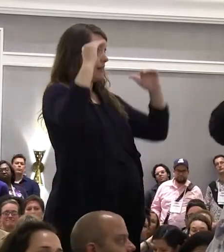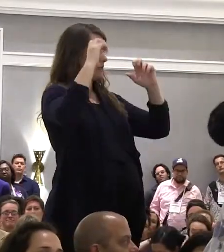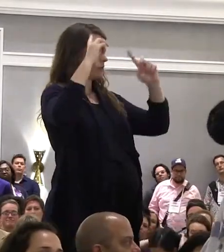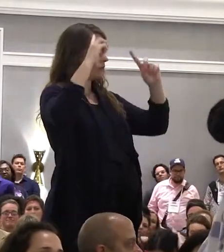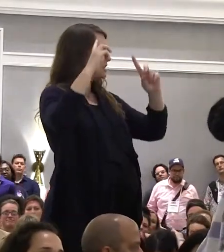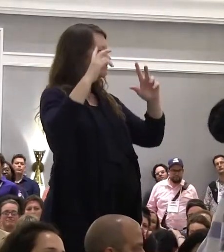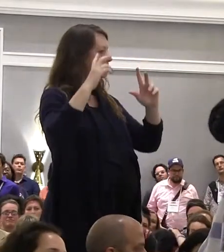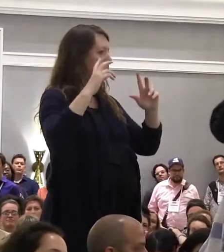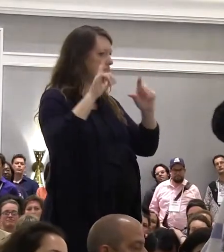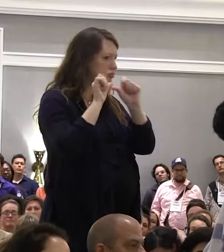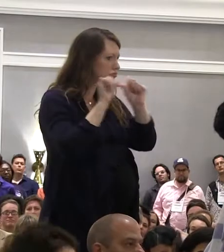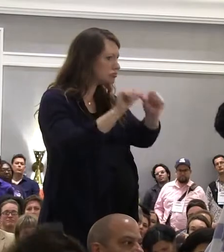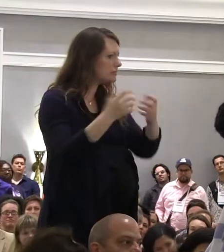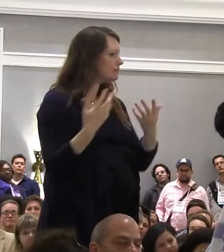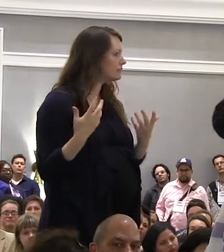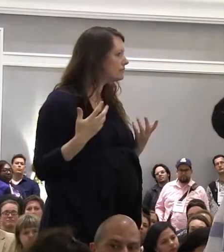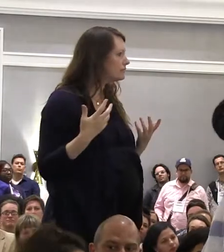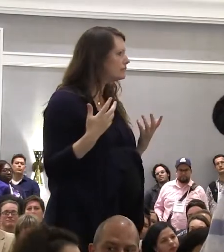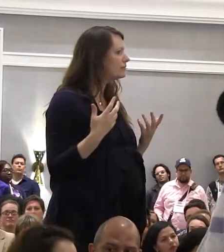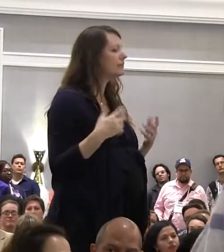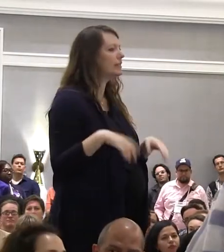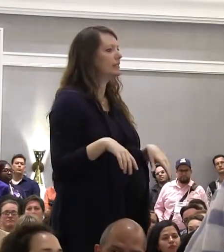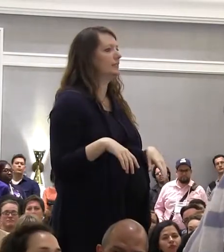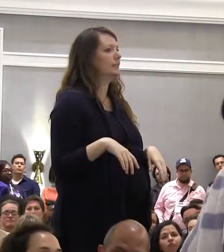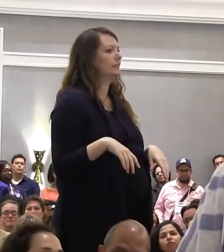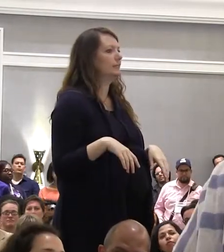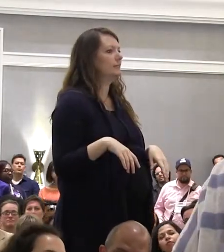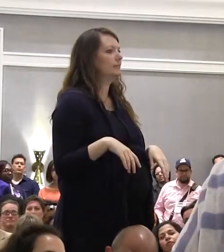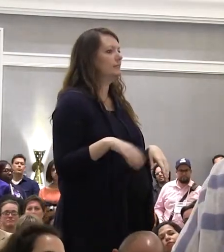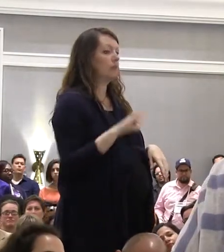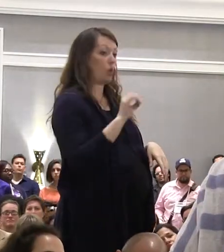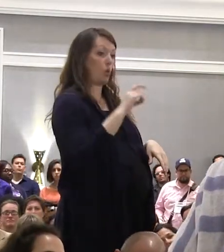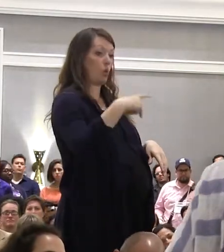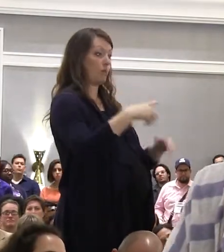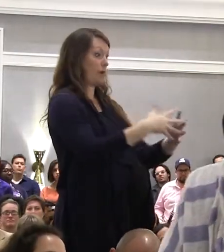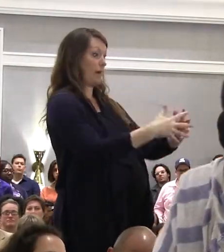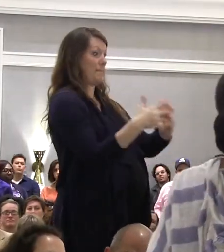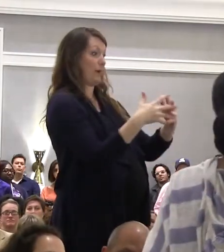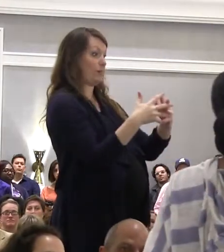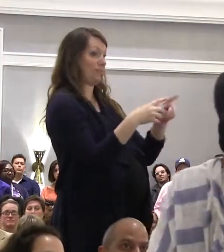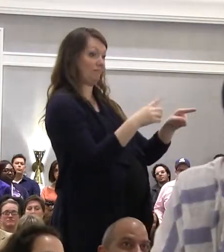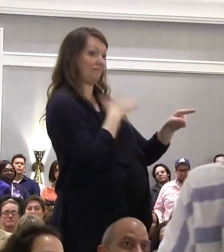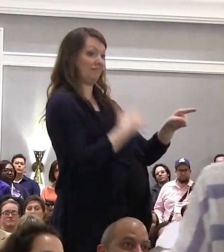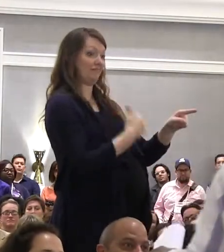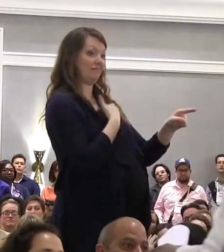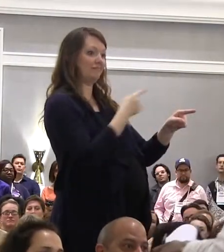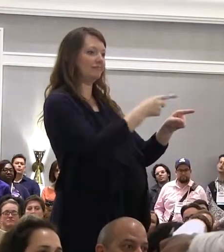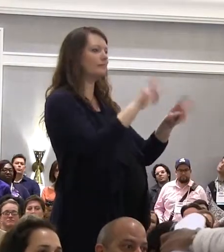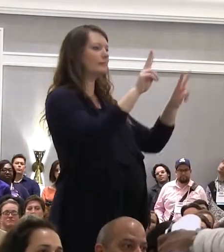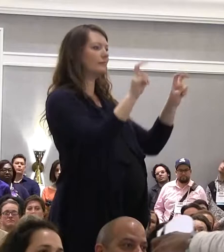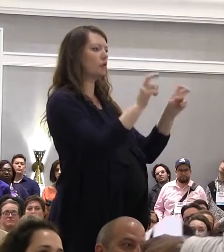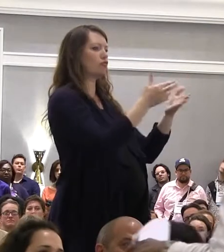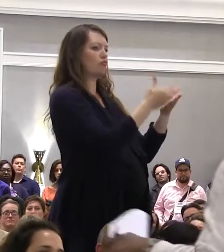They have been around for a long time in corporate America. They are often referred to as resource groups